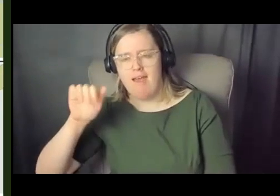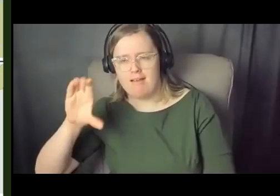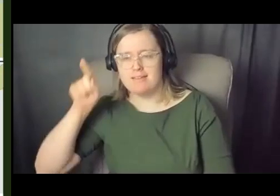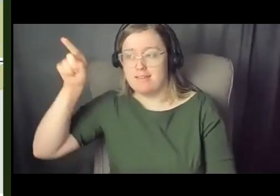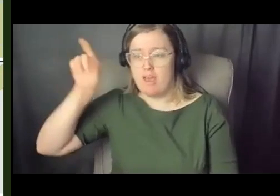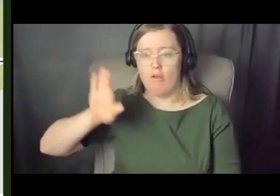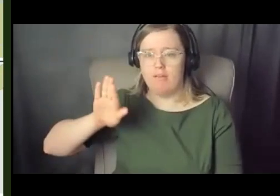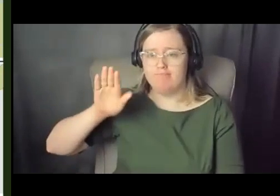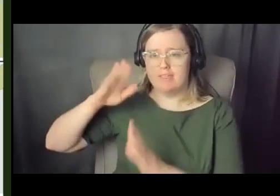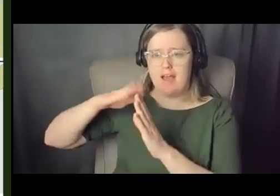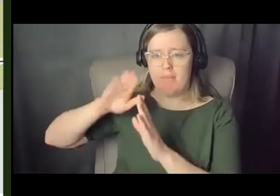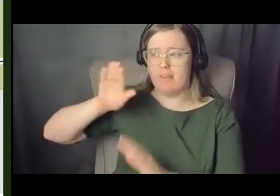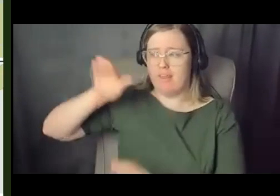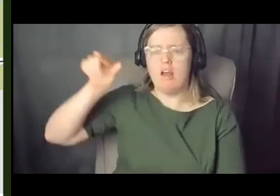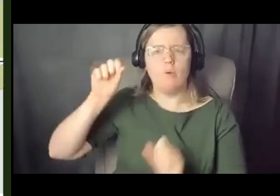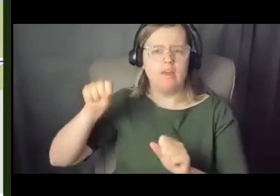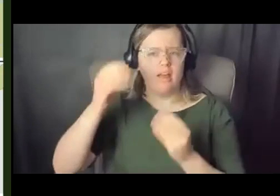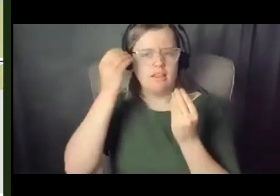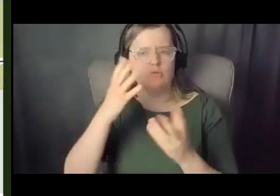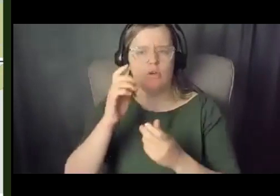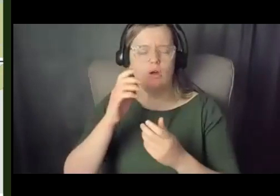And we can tell you specifically which one of those streets it